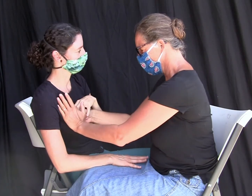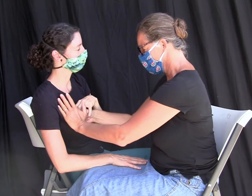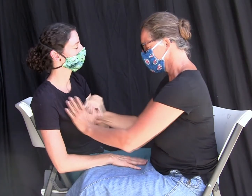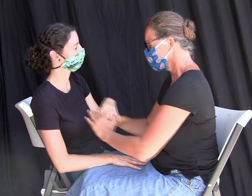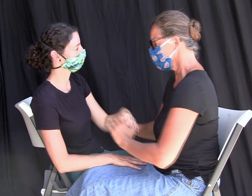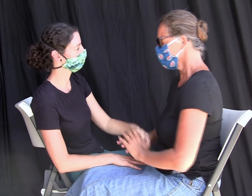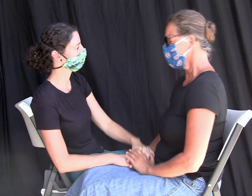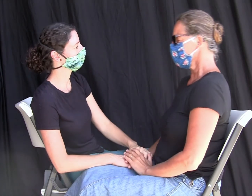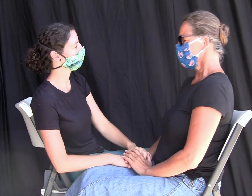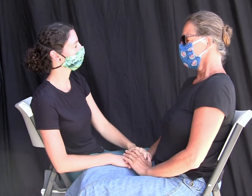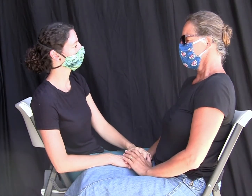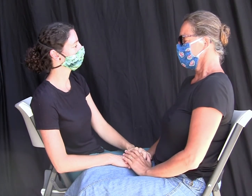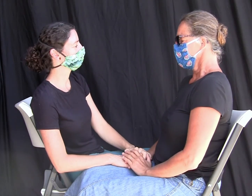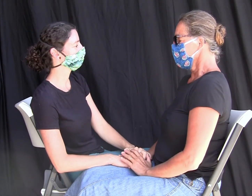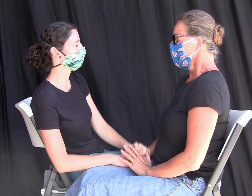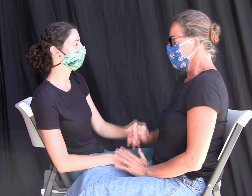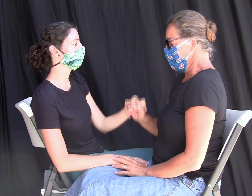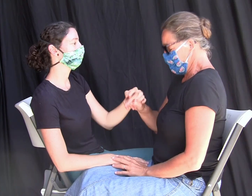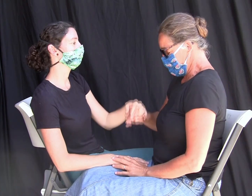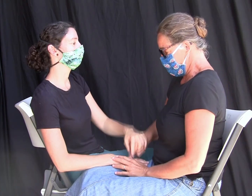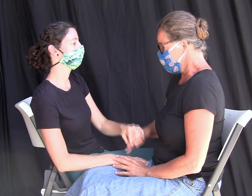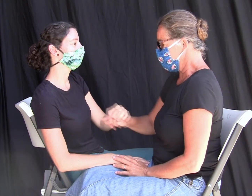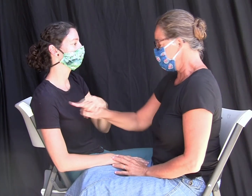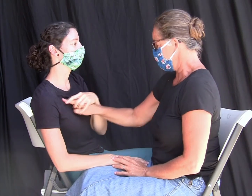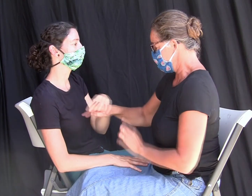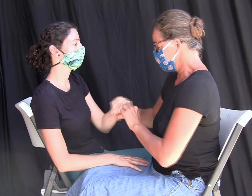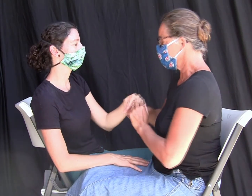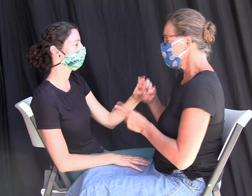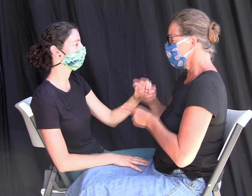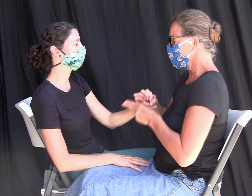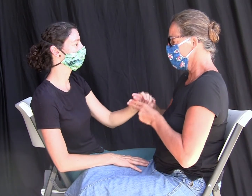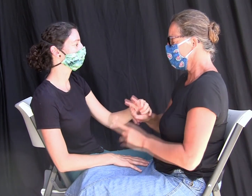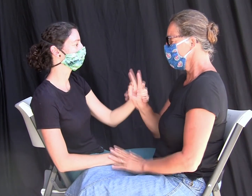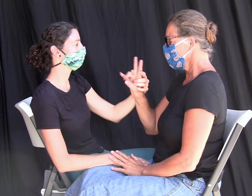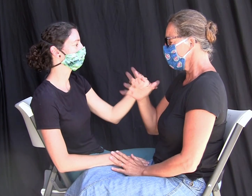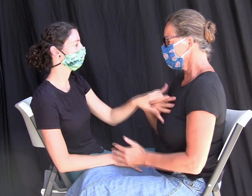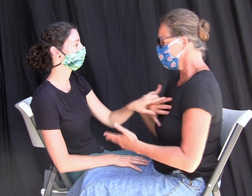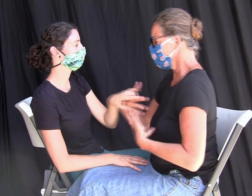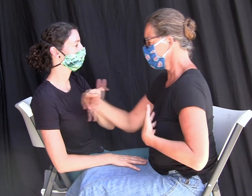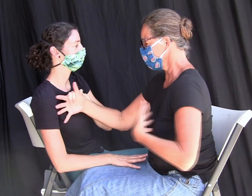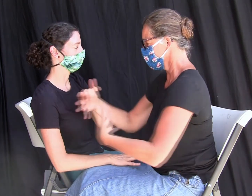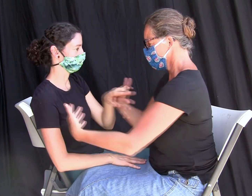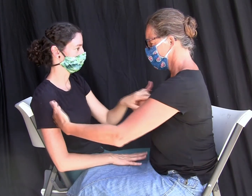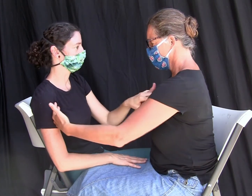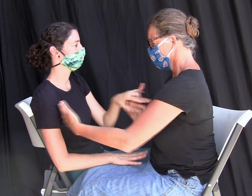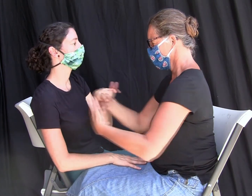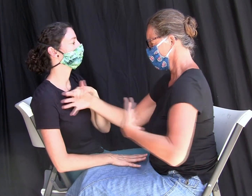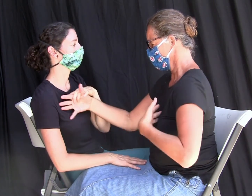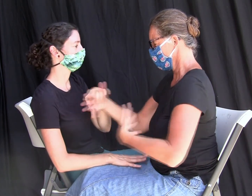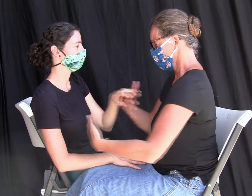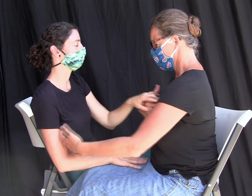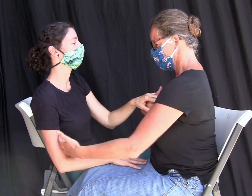I will demonstrate all of these features, which taken together, allow for co-presence and reciprocity in Protactile language.